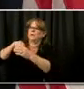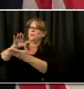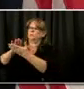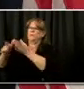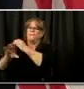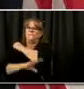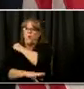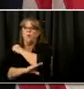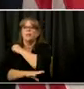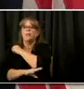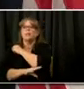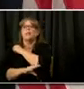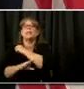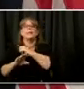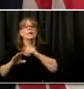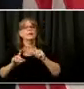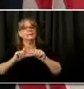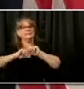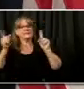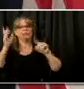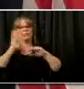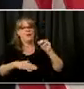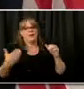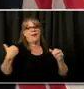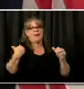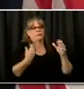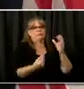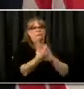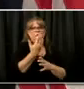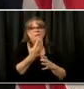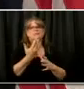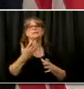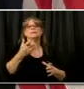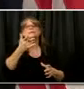uh their kids are back in school and and they're they're fine other families don't